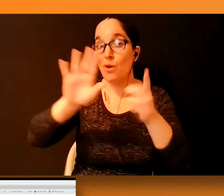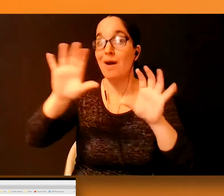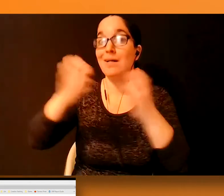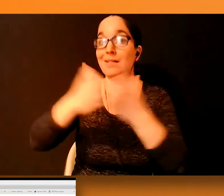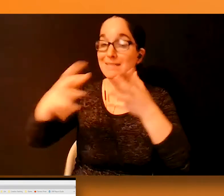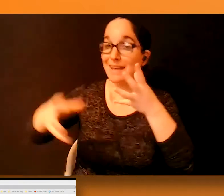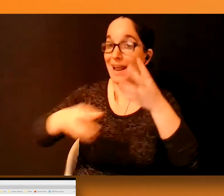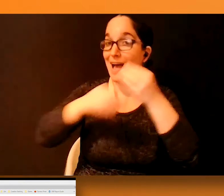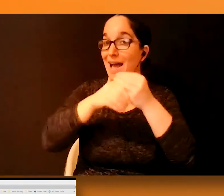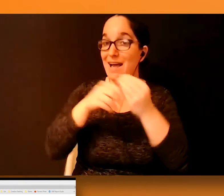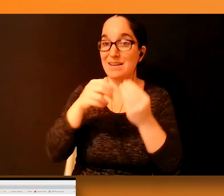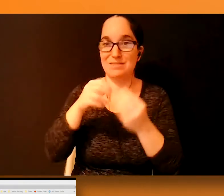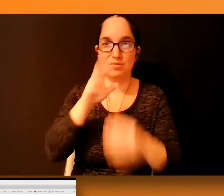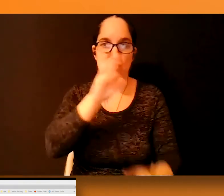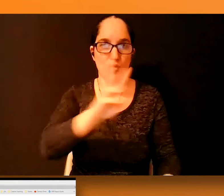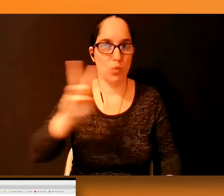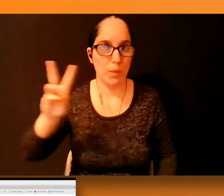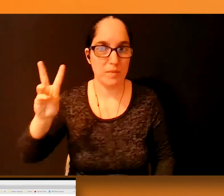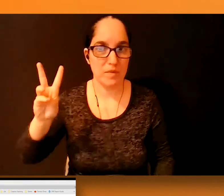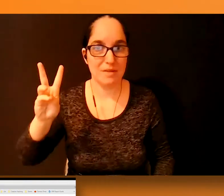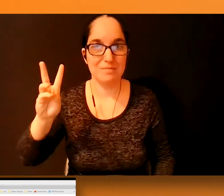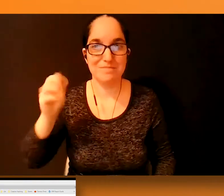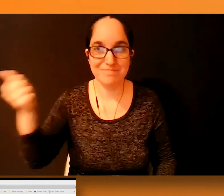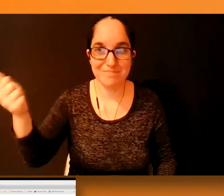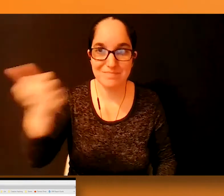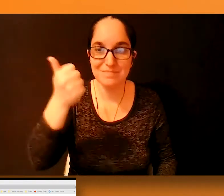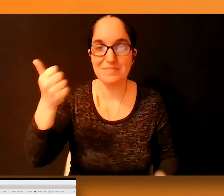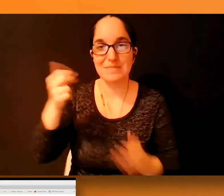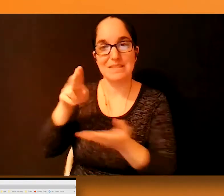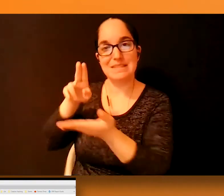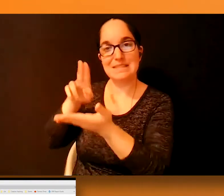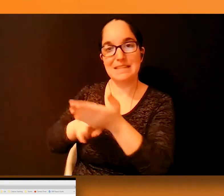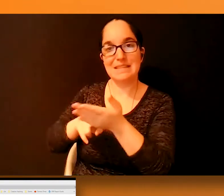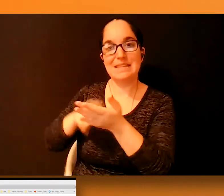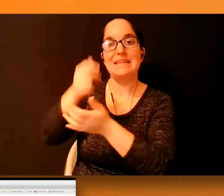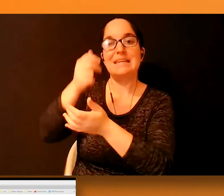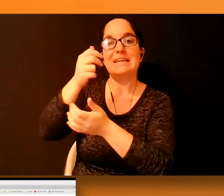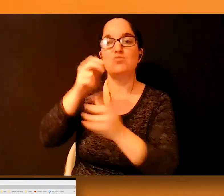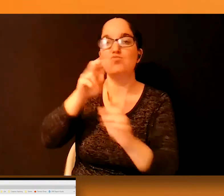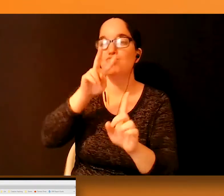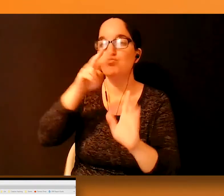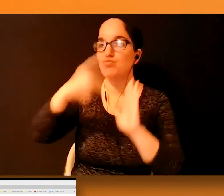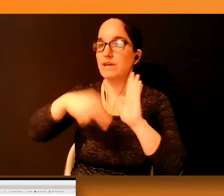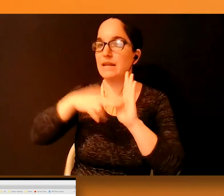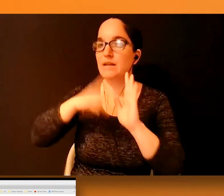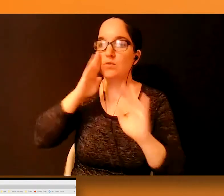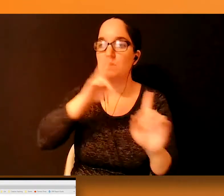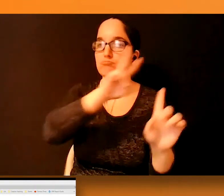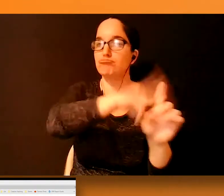add your class to this program or website and they can actually log in.